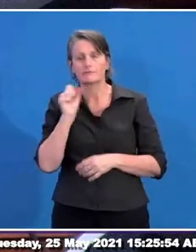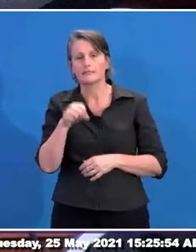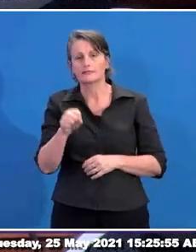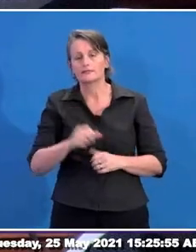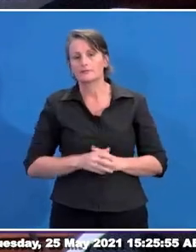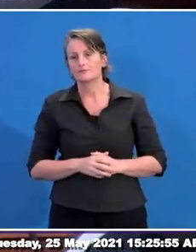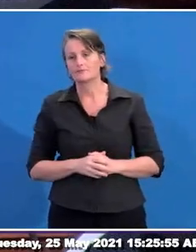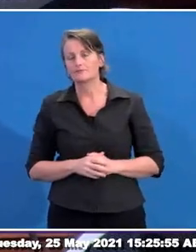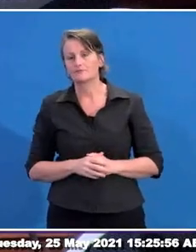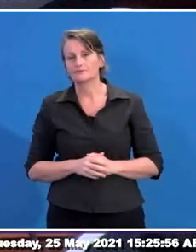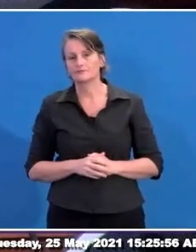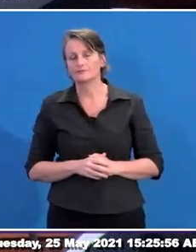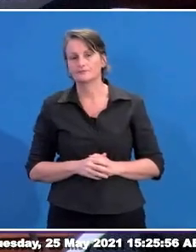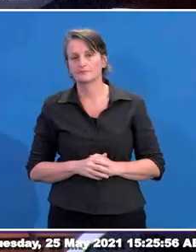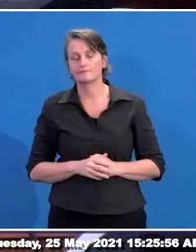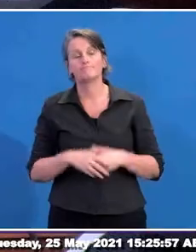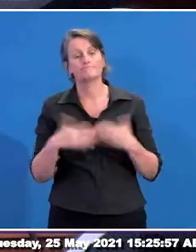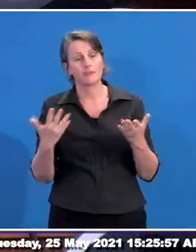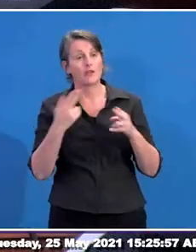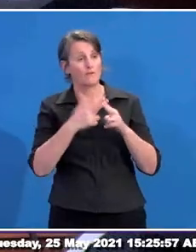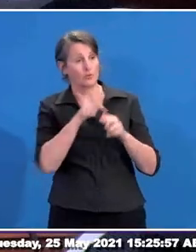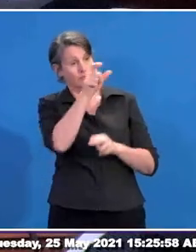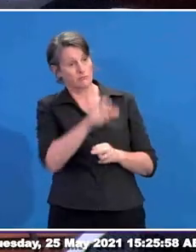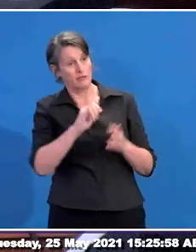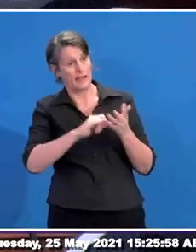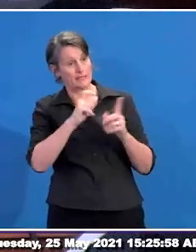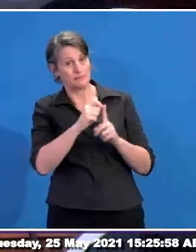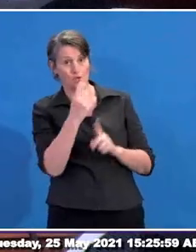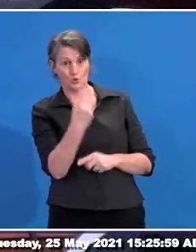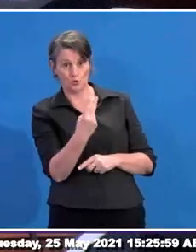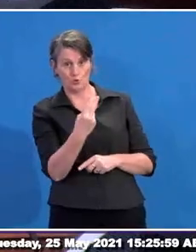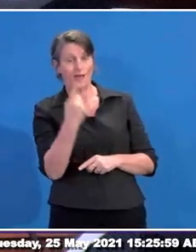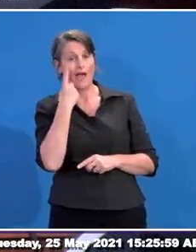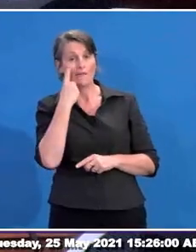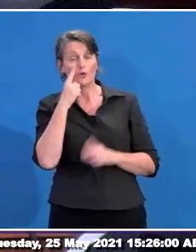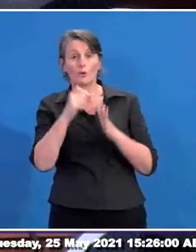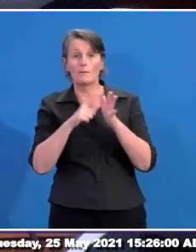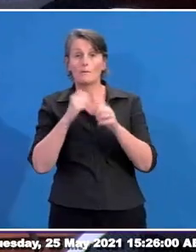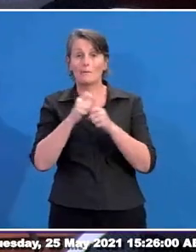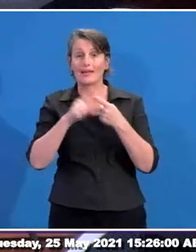In relation to SP2, if we turn to page 32,